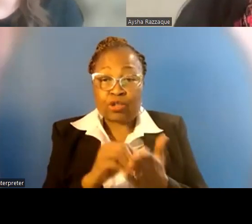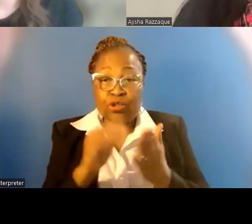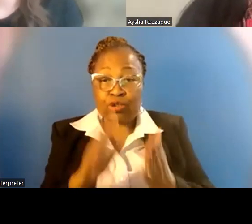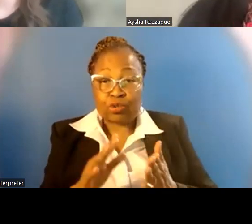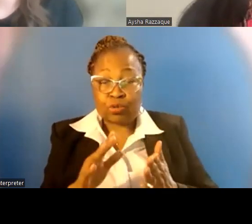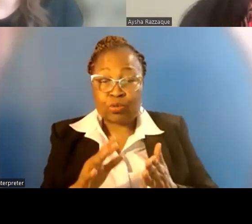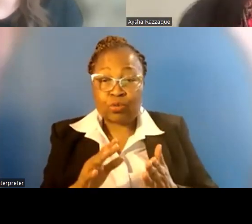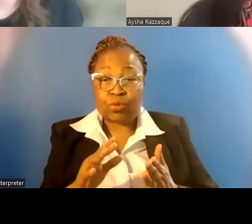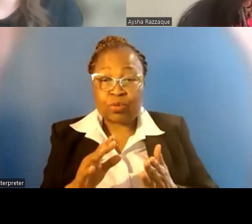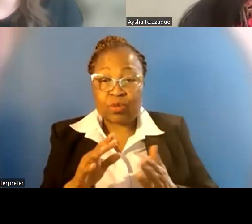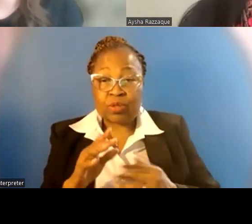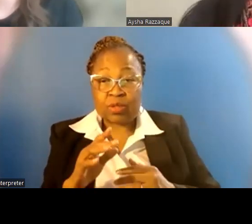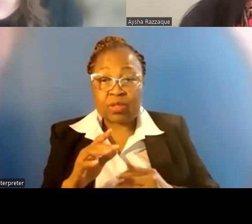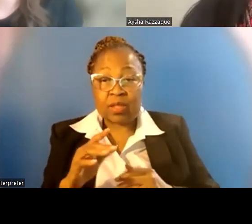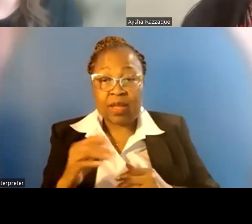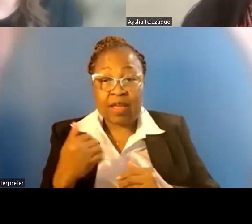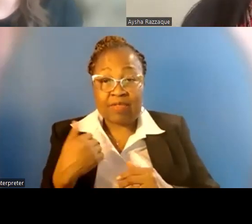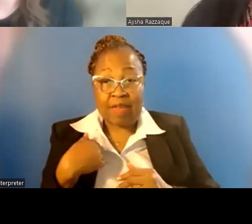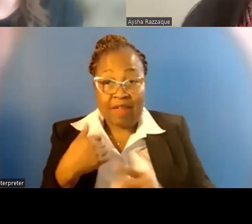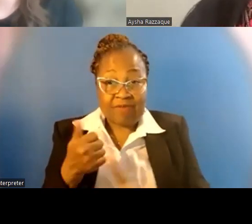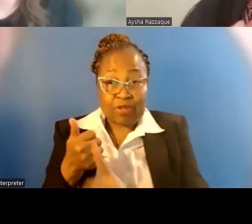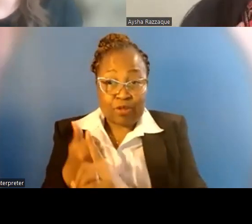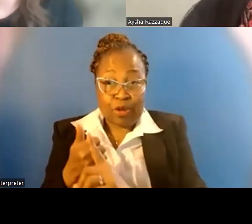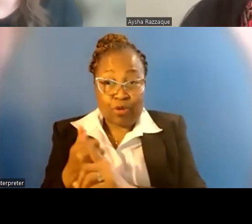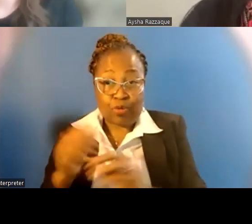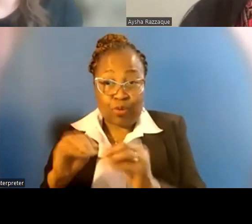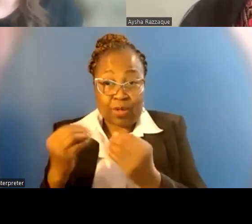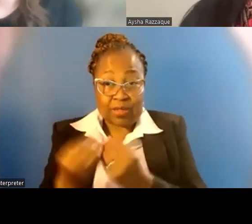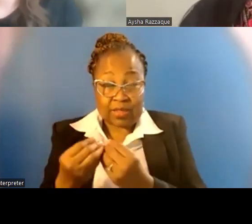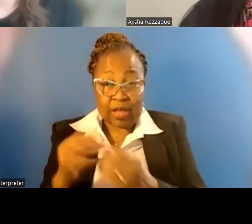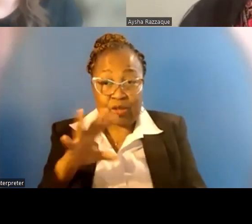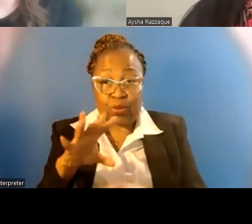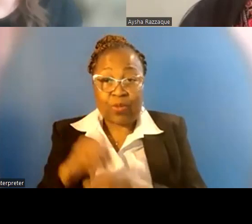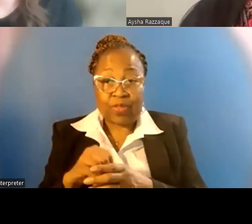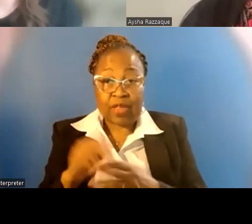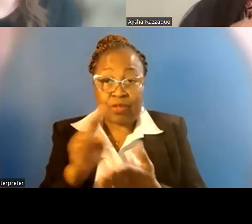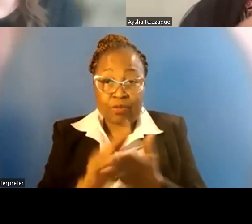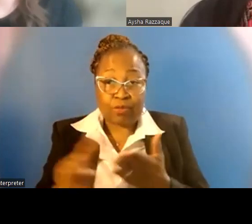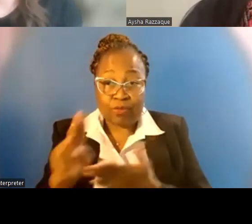They have their own organization within the University of Minnesota but then they are closely affiliated